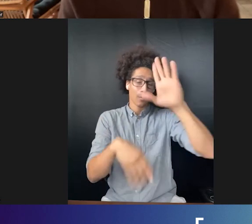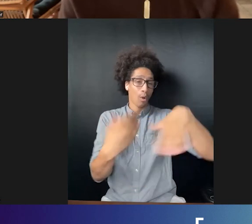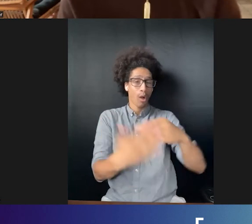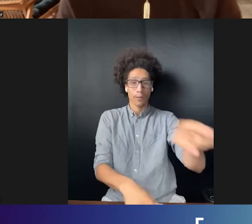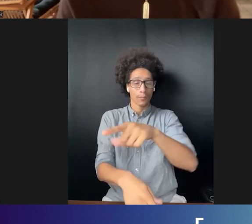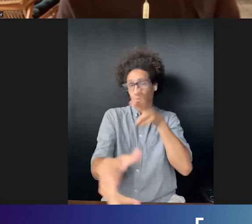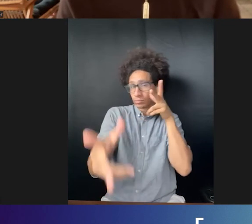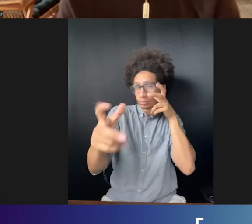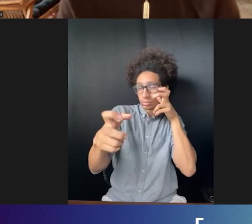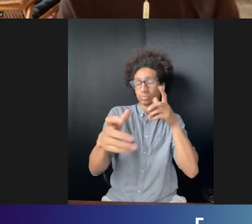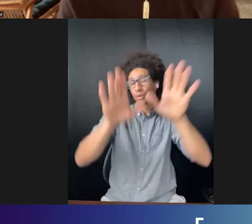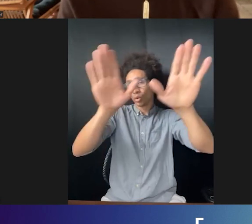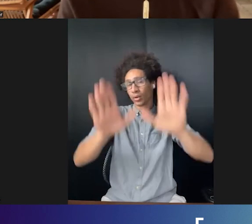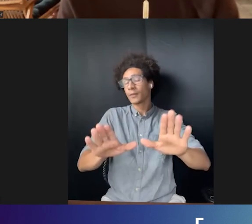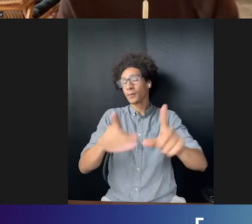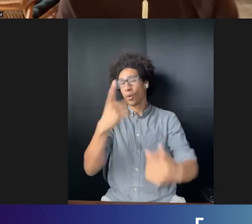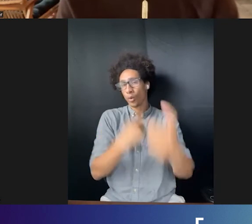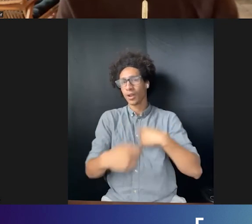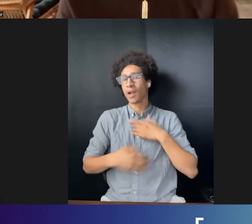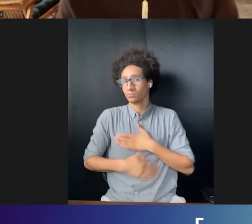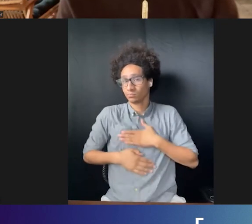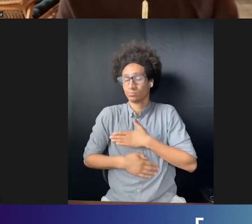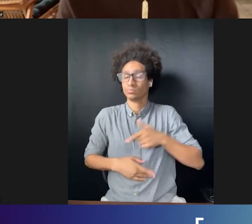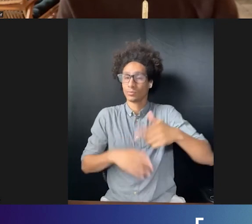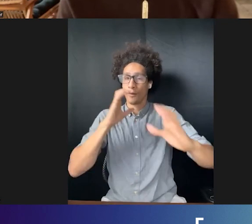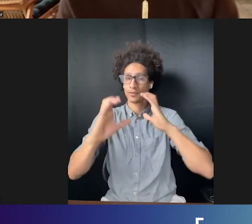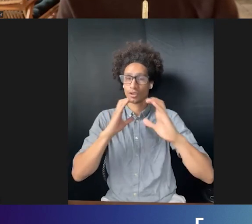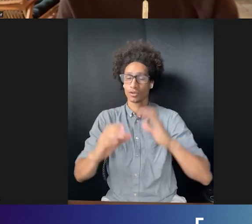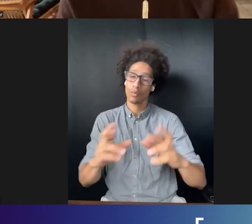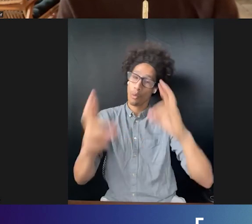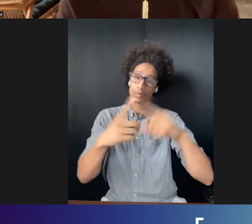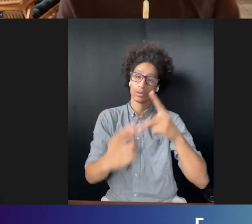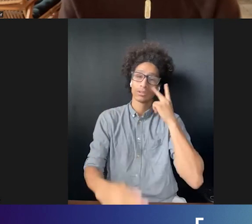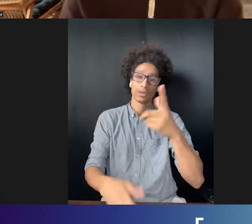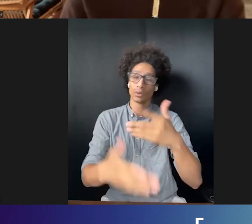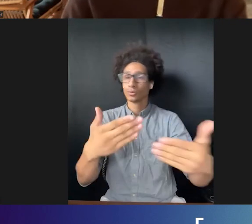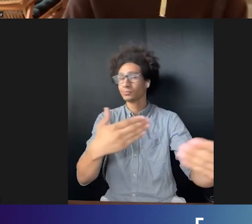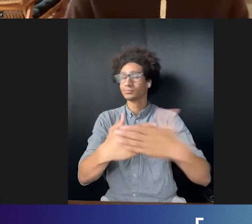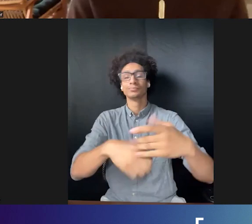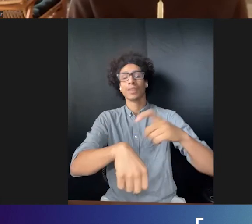I really enjoyed the conversation and hope to see you again soon. Thank you so much.